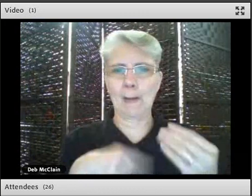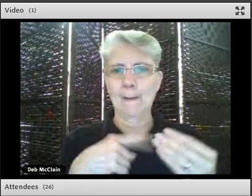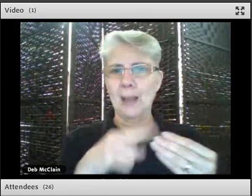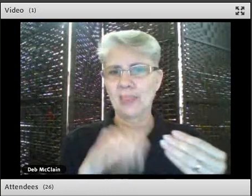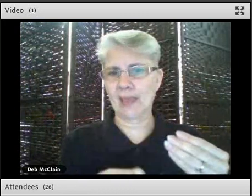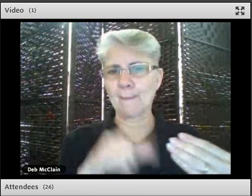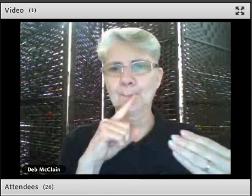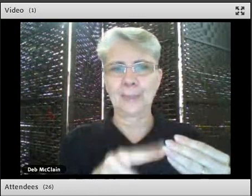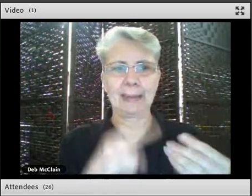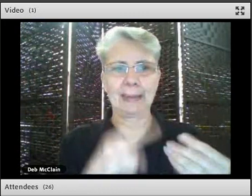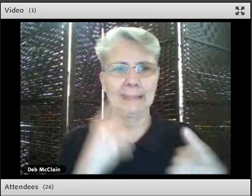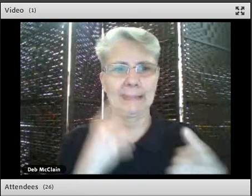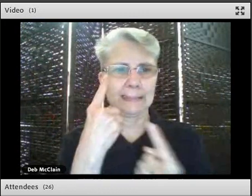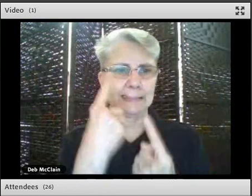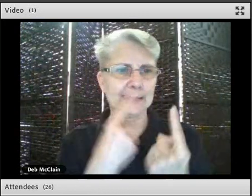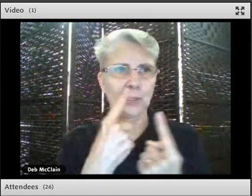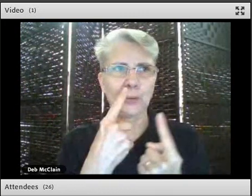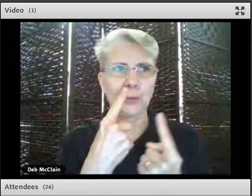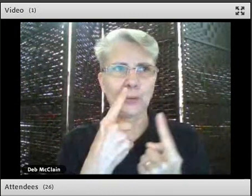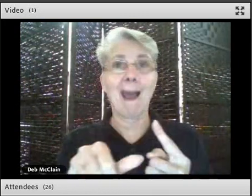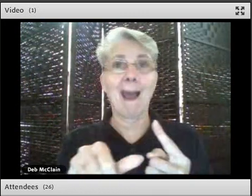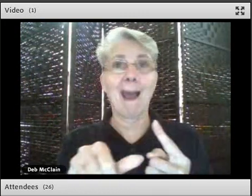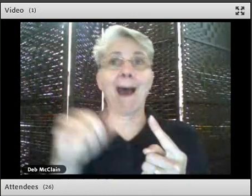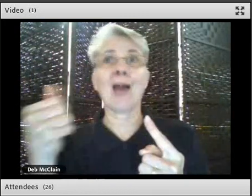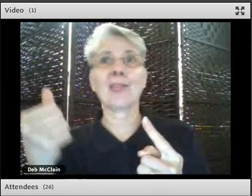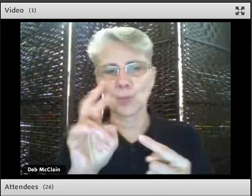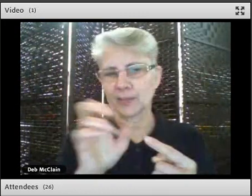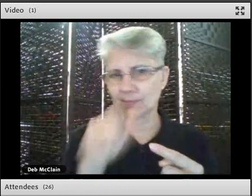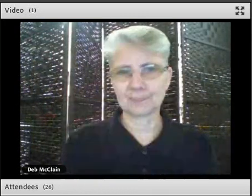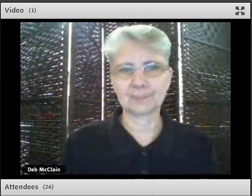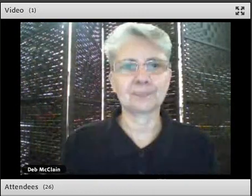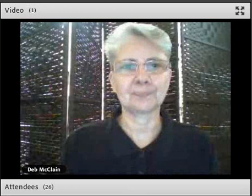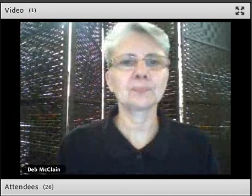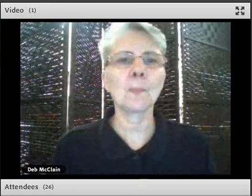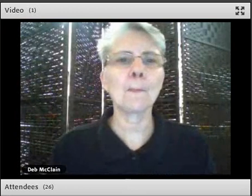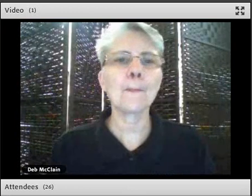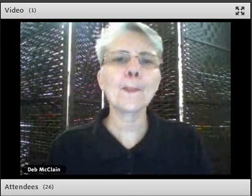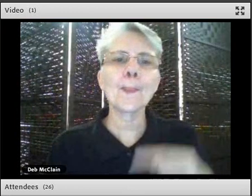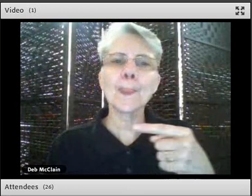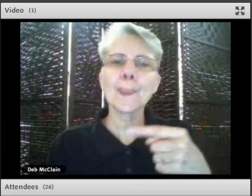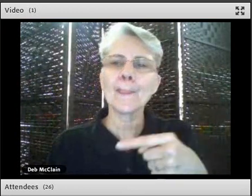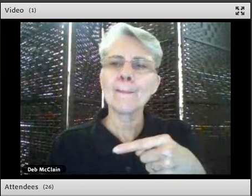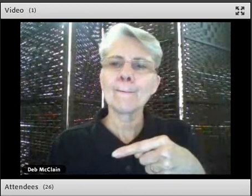for "Harry Potter and the Half-Blood Prince" as a digital audiobook, a digital download.